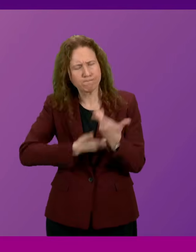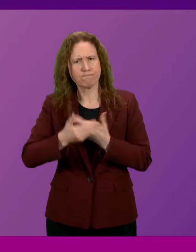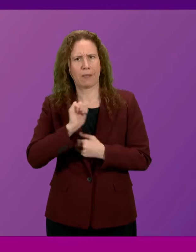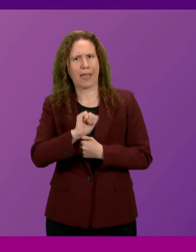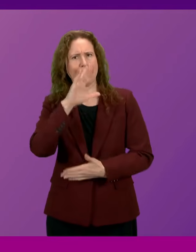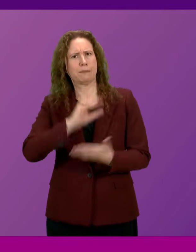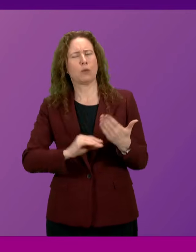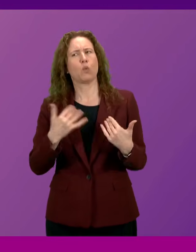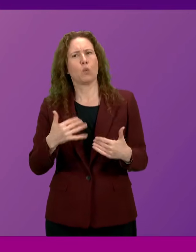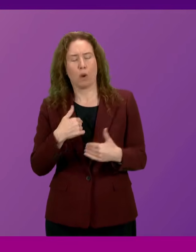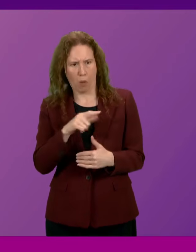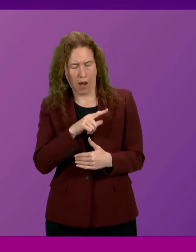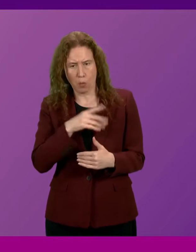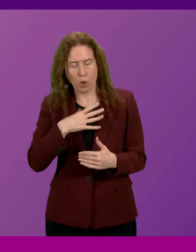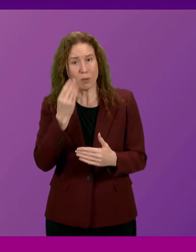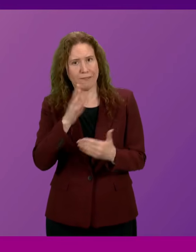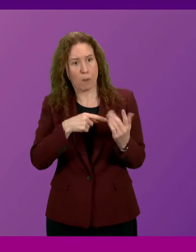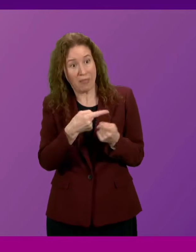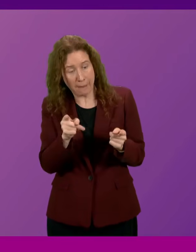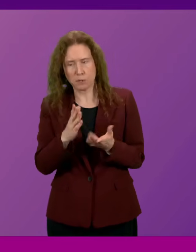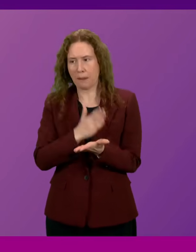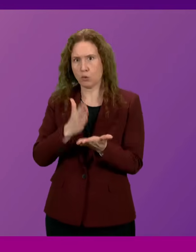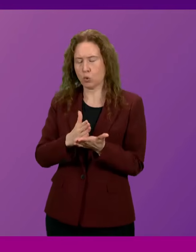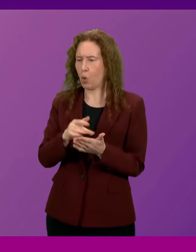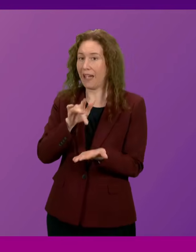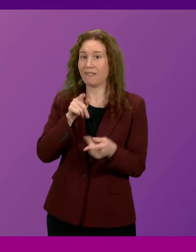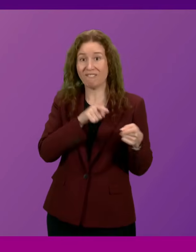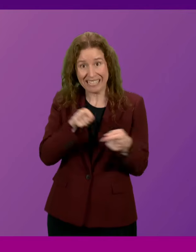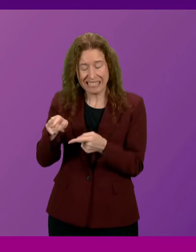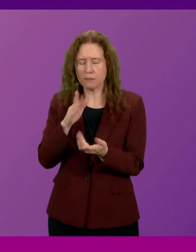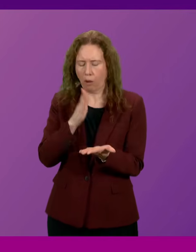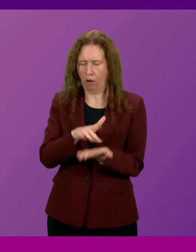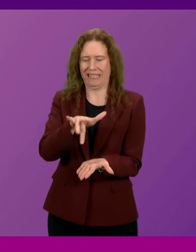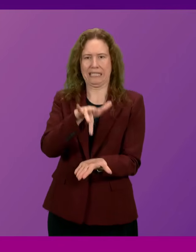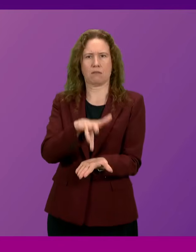ensure that victims are more central to the criminal justice system. I know that